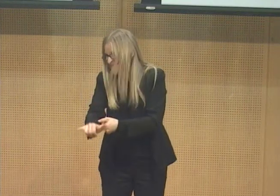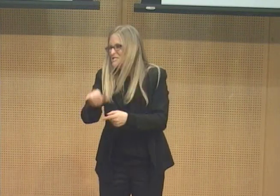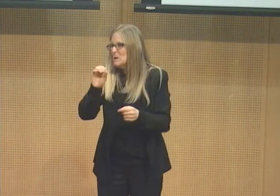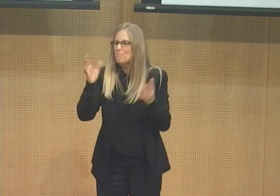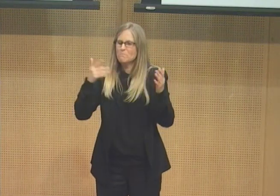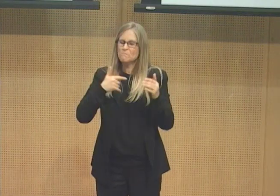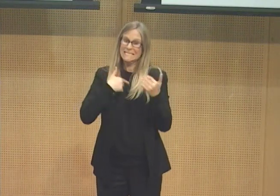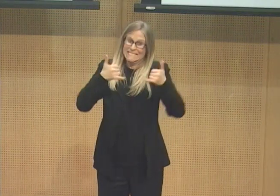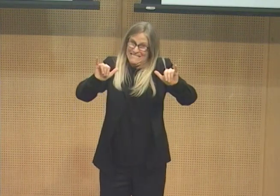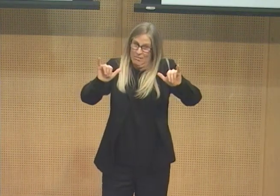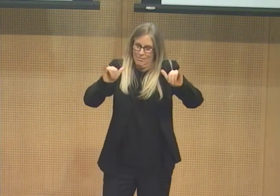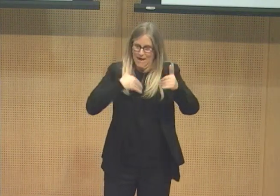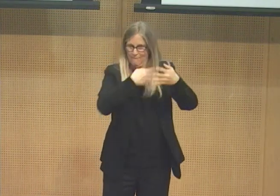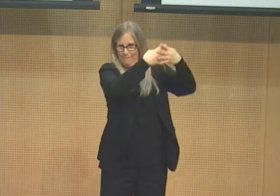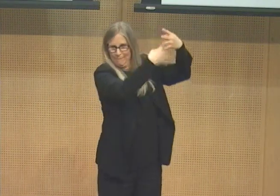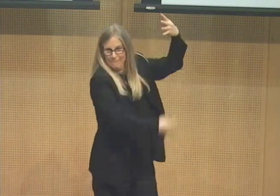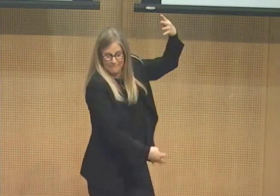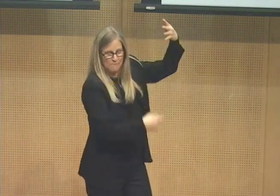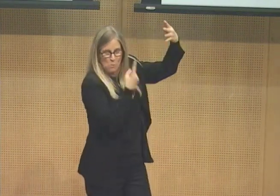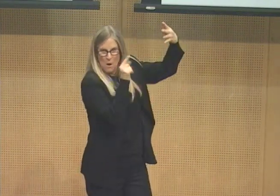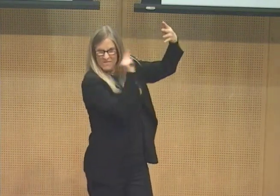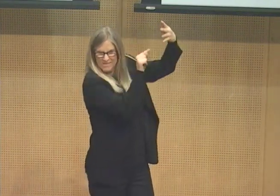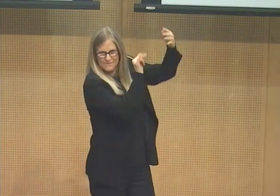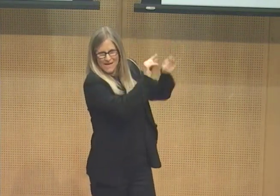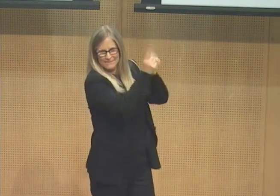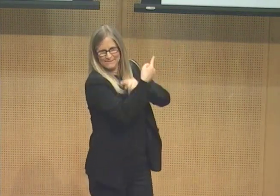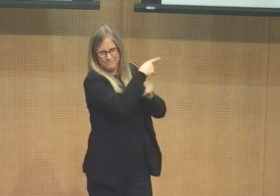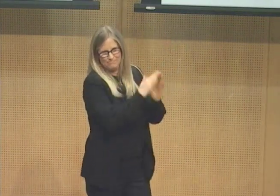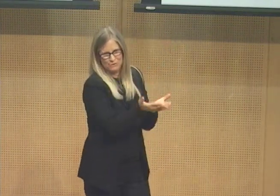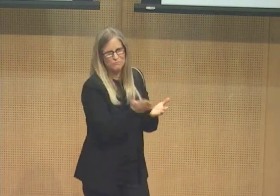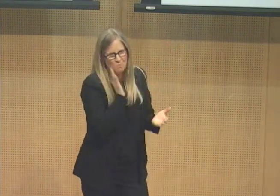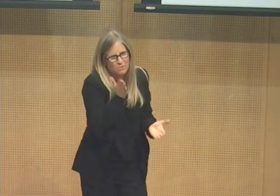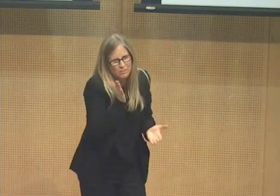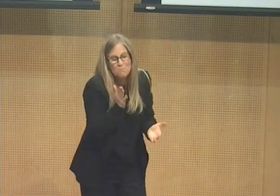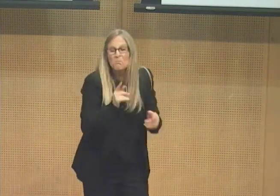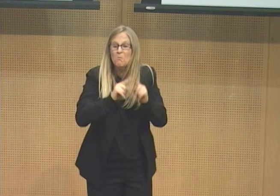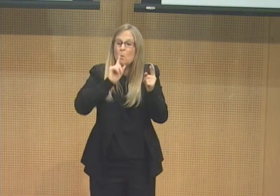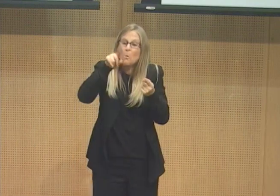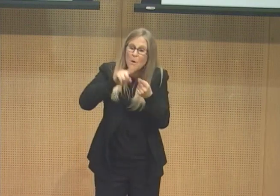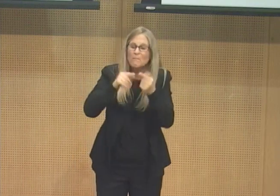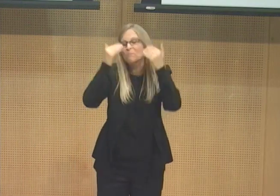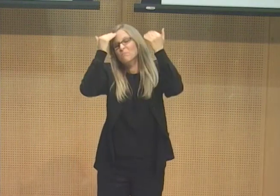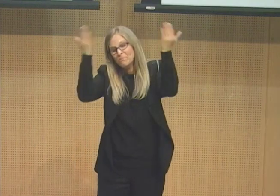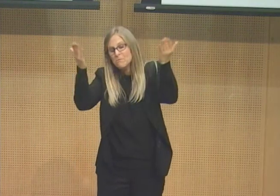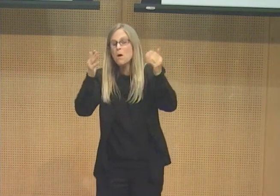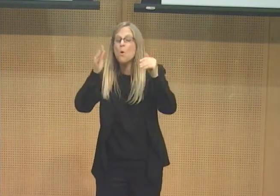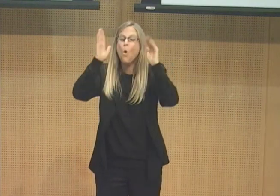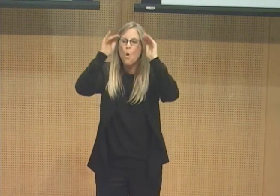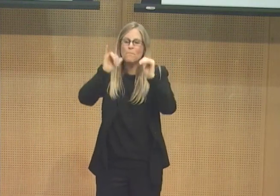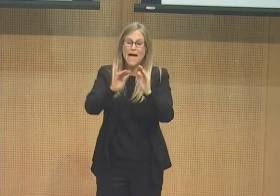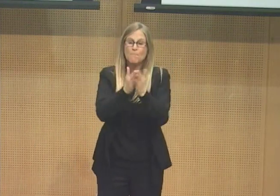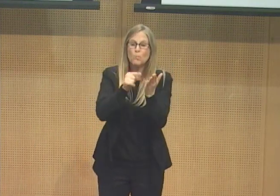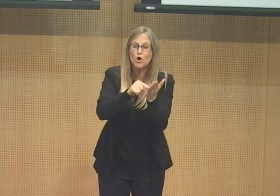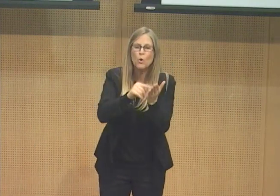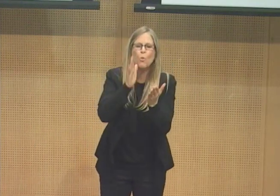Life happens. Life is busy. I still have a number of things. I would like to translate this into some sort of book form,